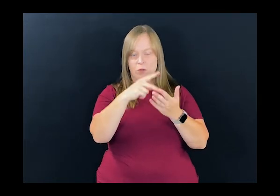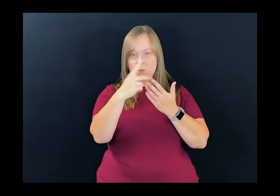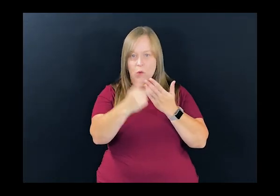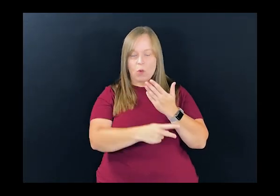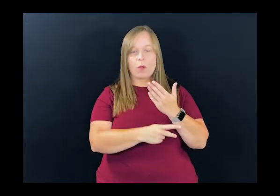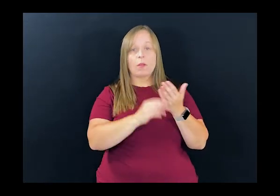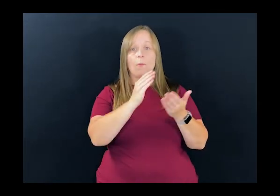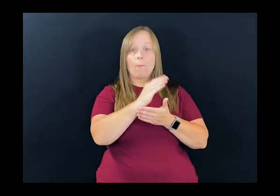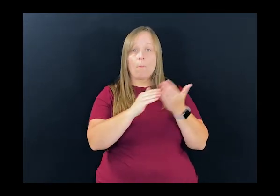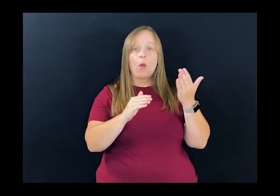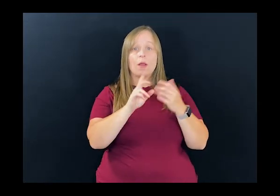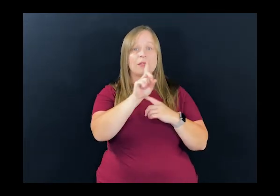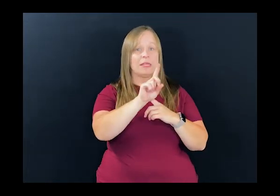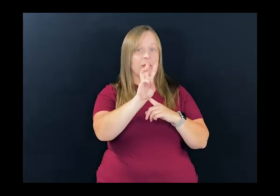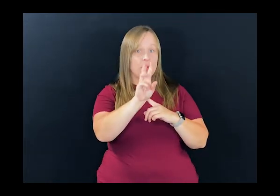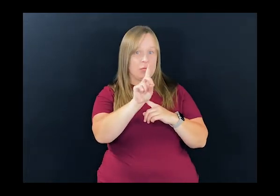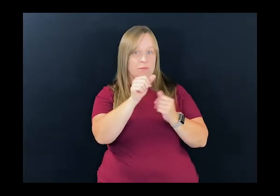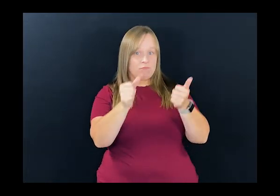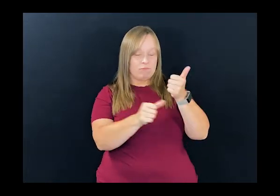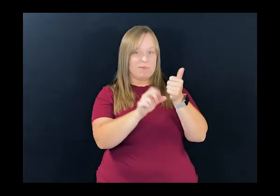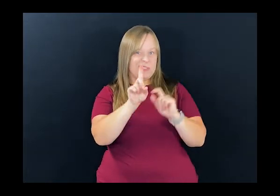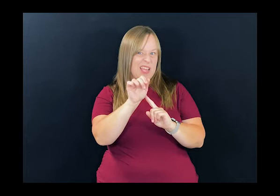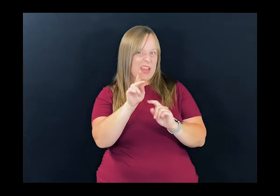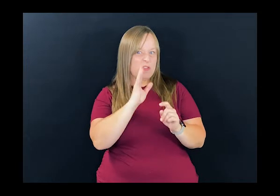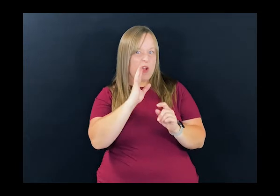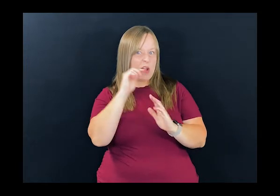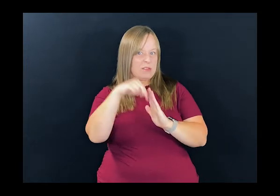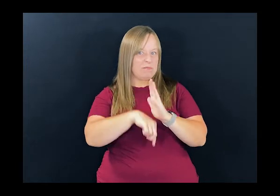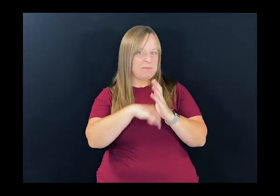which is part of DWD, which Donna has talked a lot about.